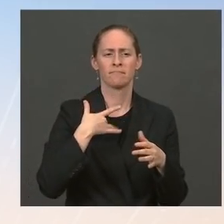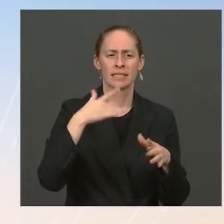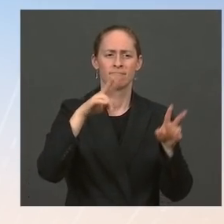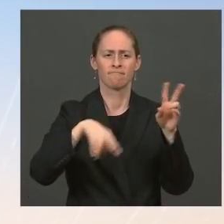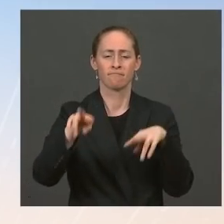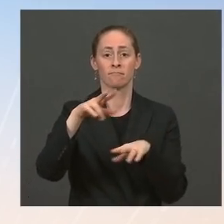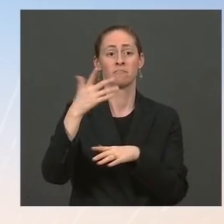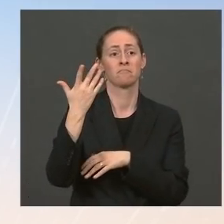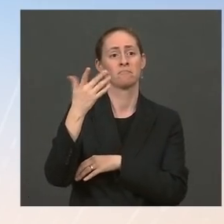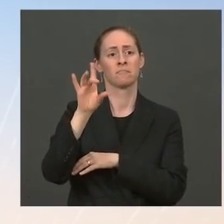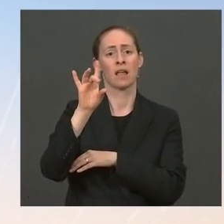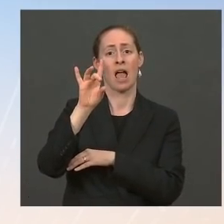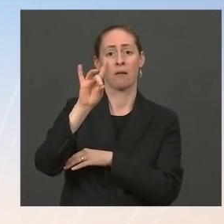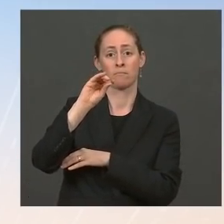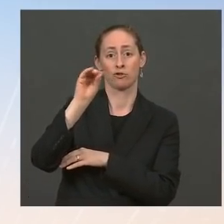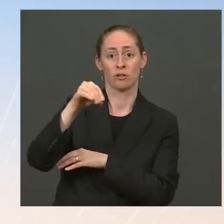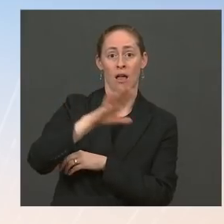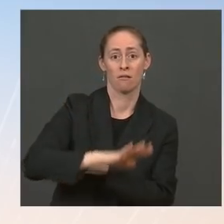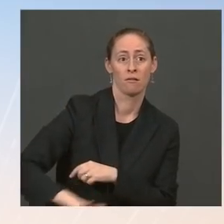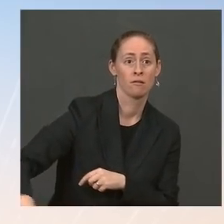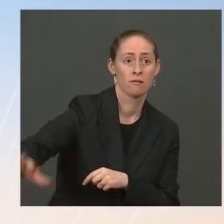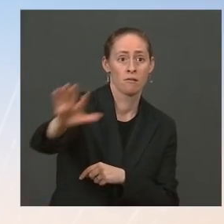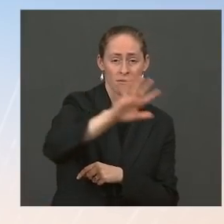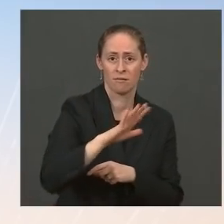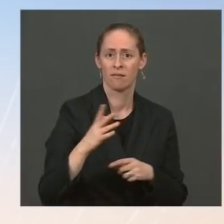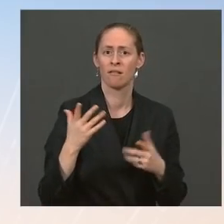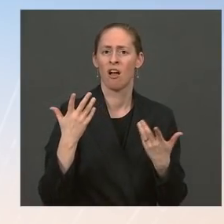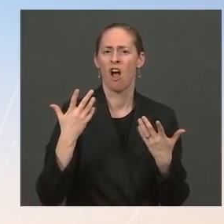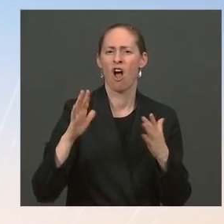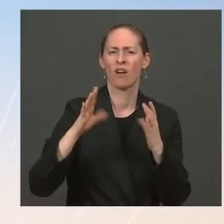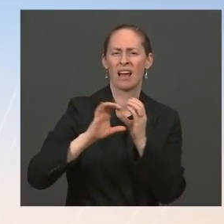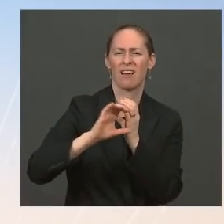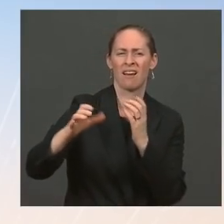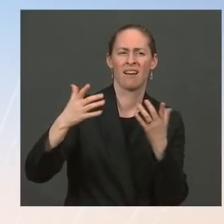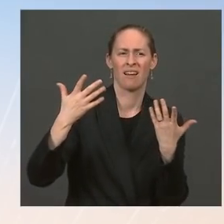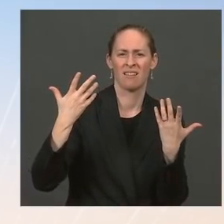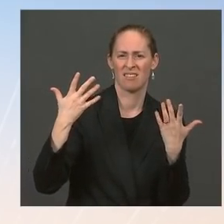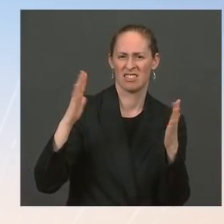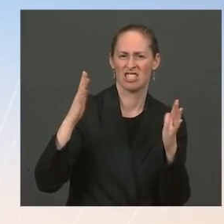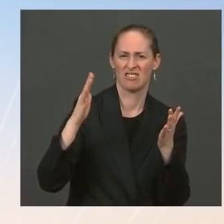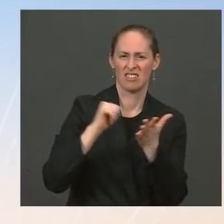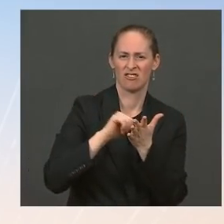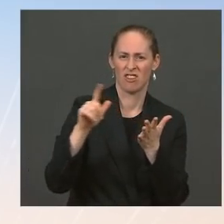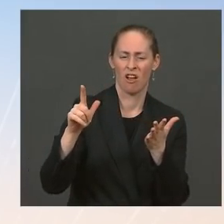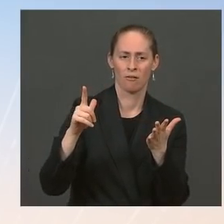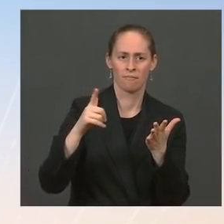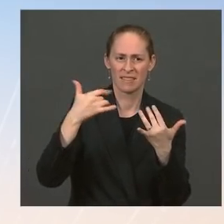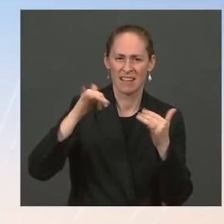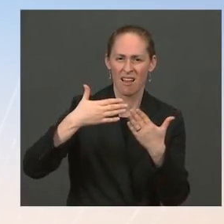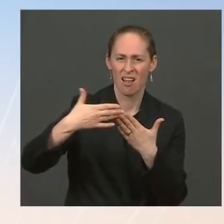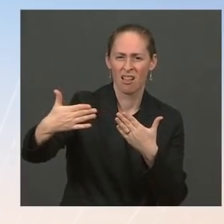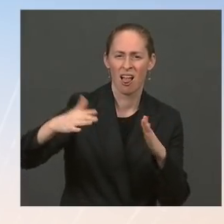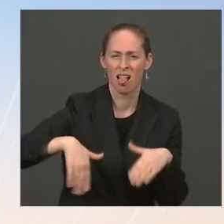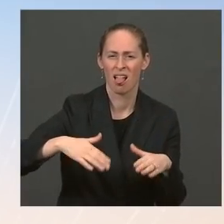and weighed them with the economic impacts. And the decision was certainly made. So, there's a range of options on the table. I, unfortunately,